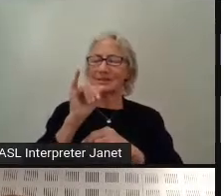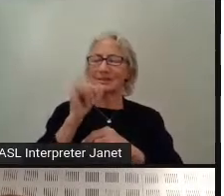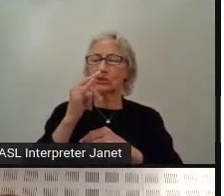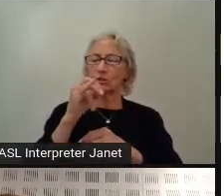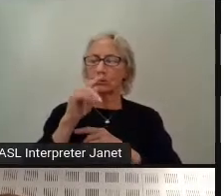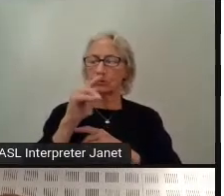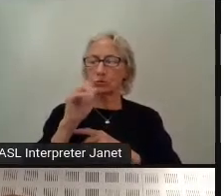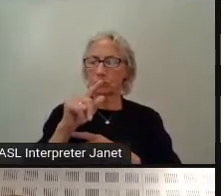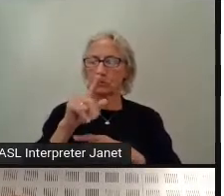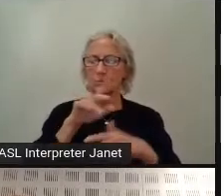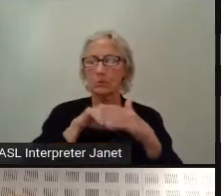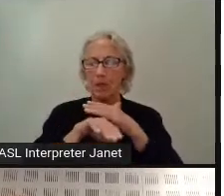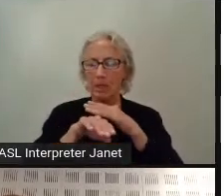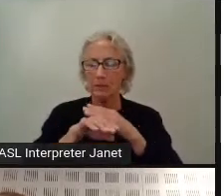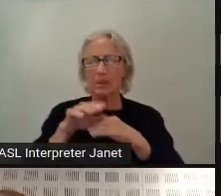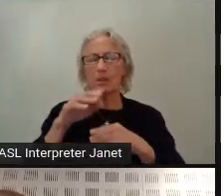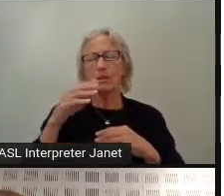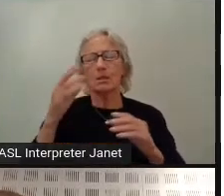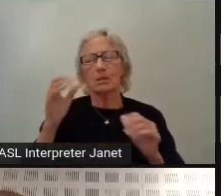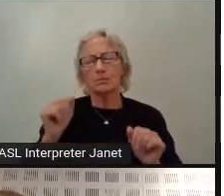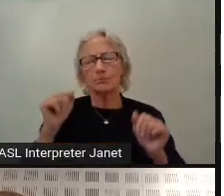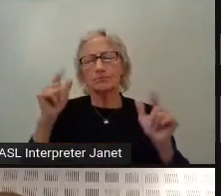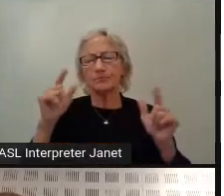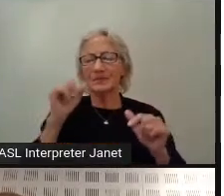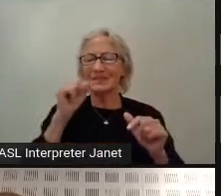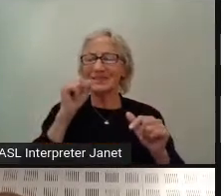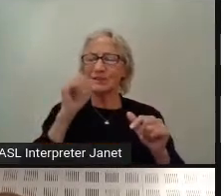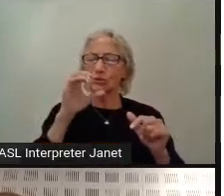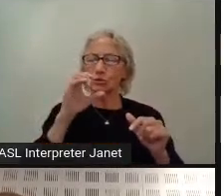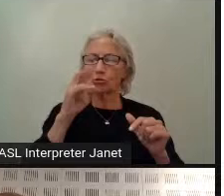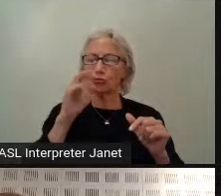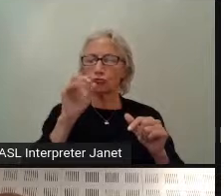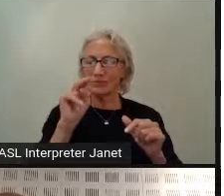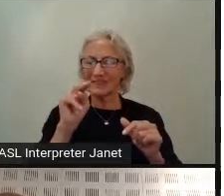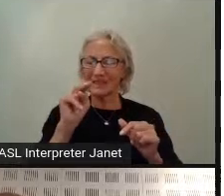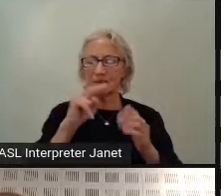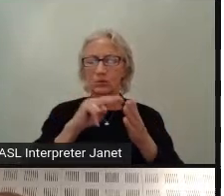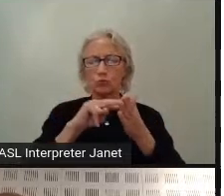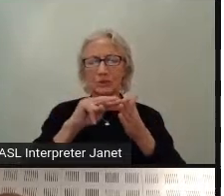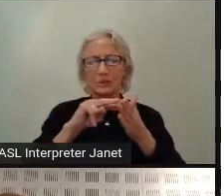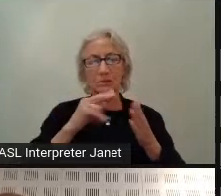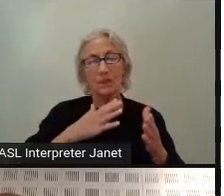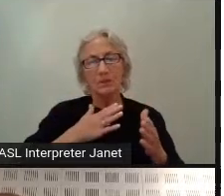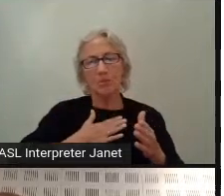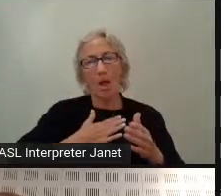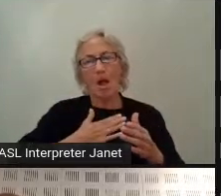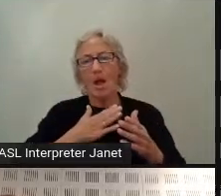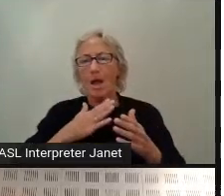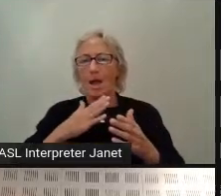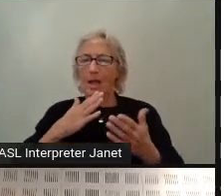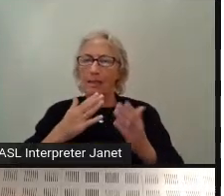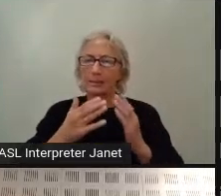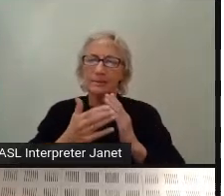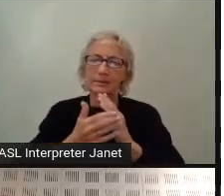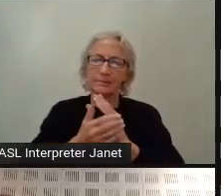That means I usually work on digital accessibility, screen readers are more or less my major area.